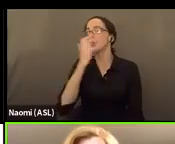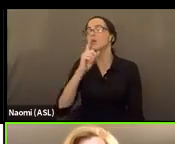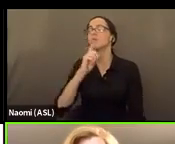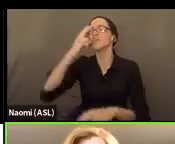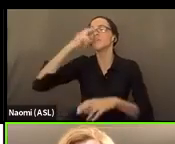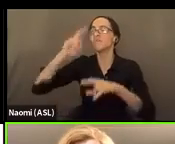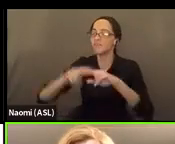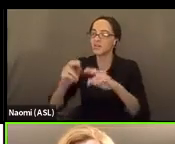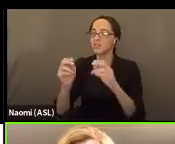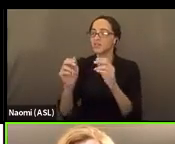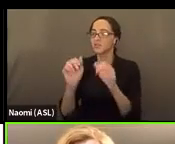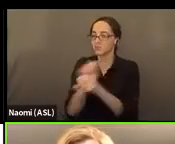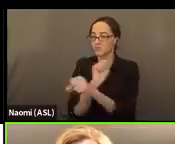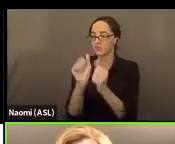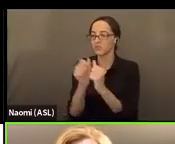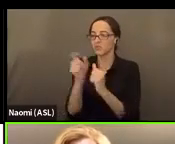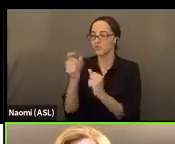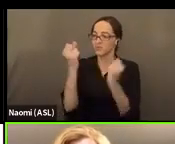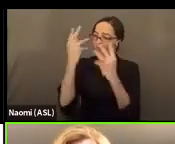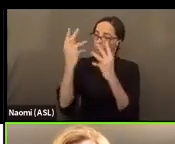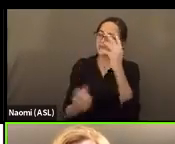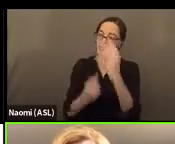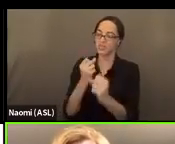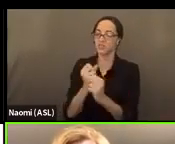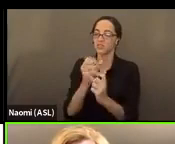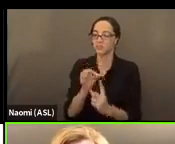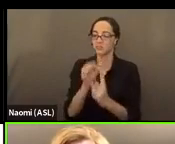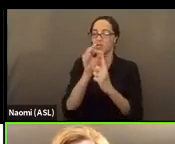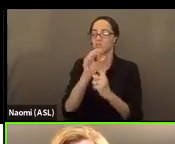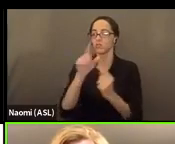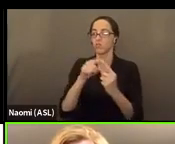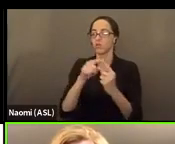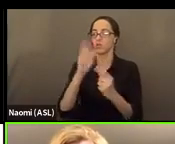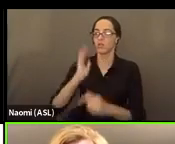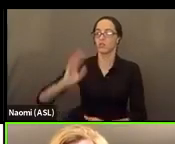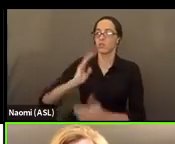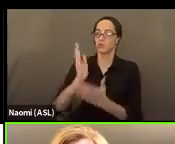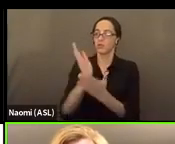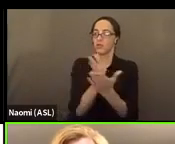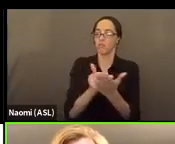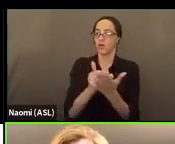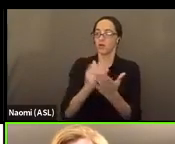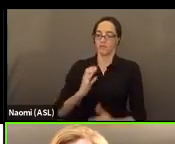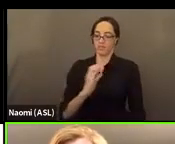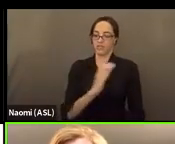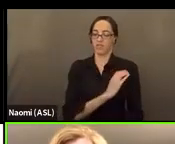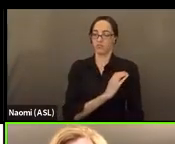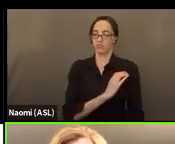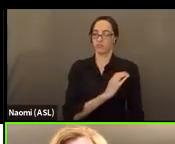capacity at the council on aging and now as a county supervisor and michael is really the